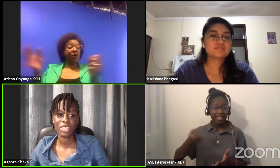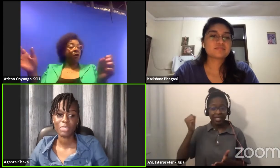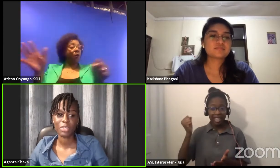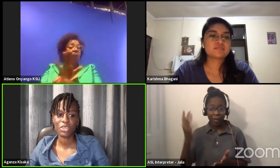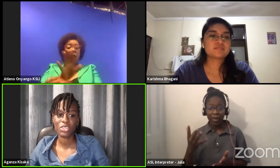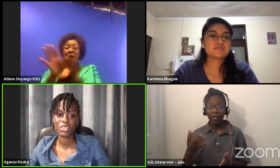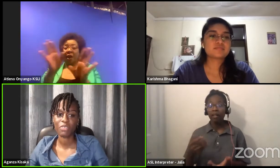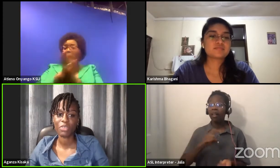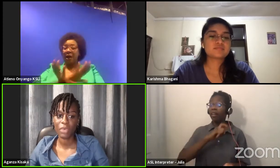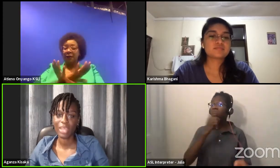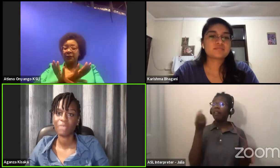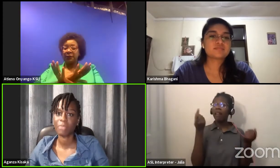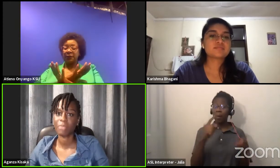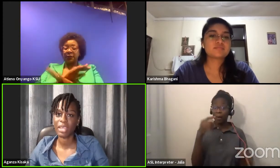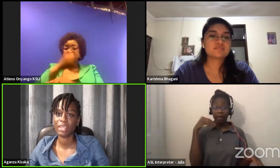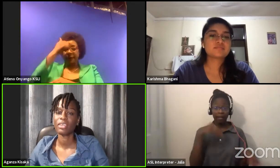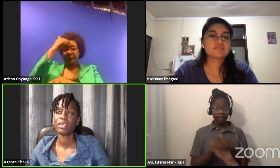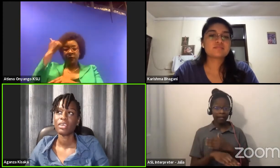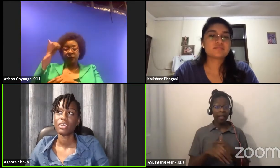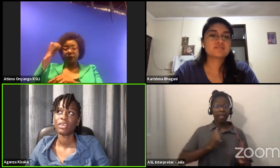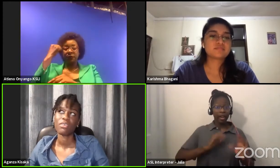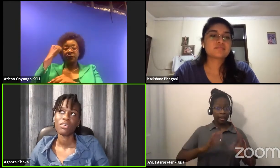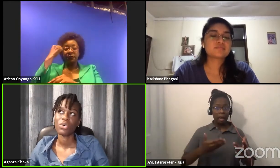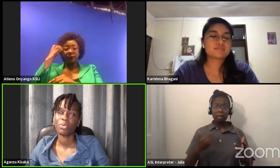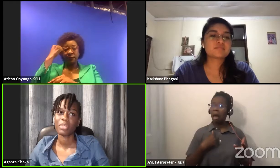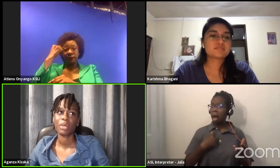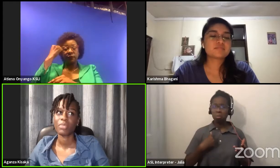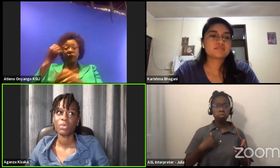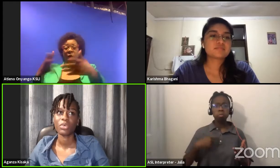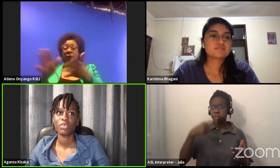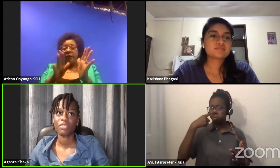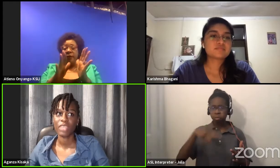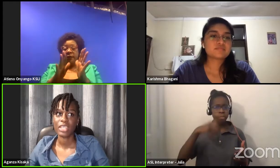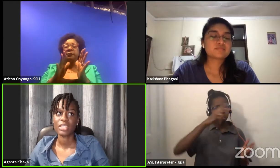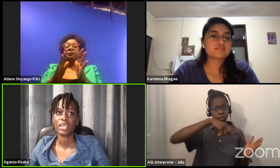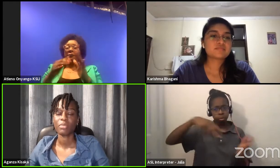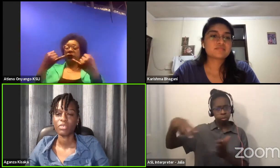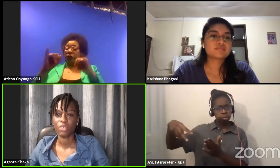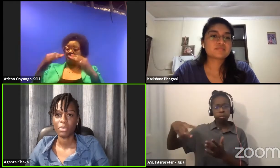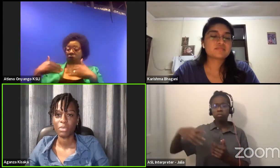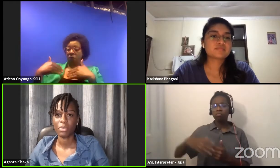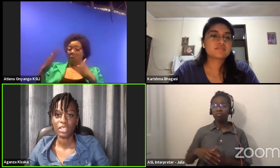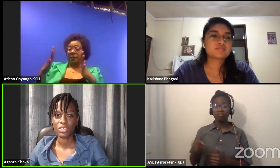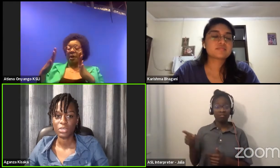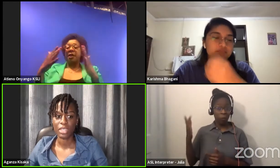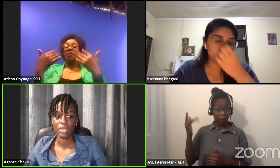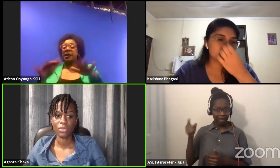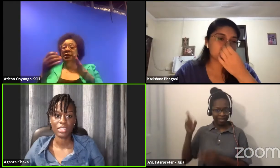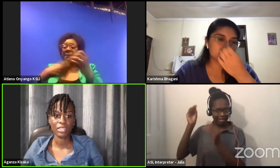just because of the way Rubin opened up the world of theater and performing arts to me.